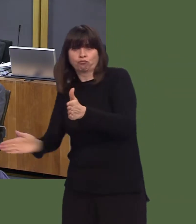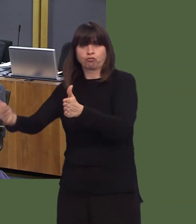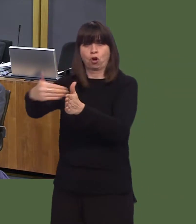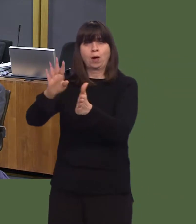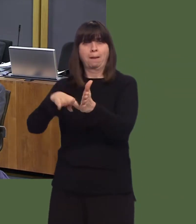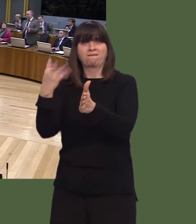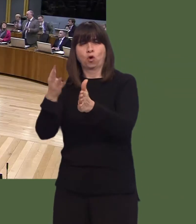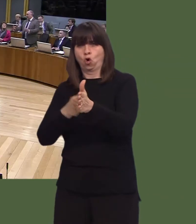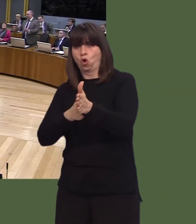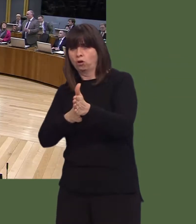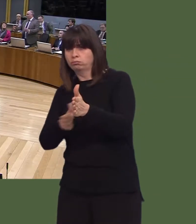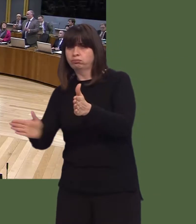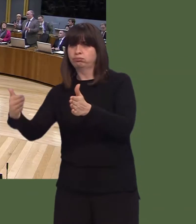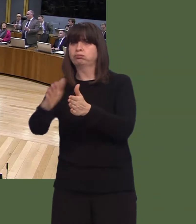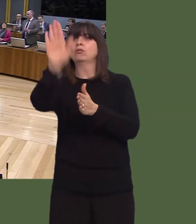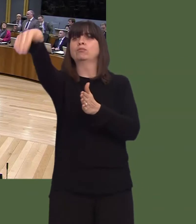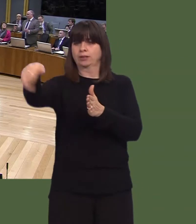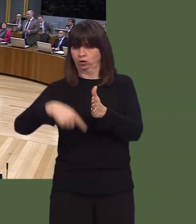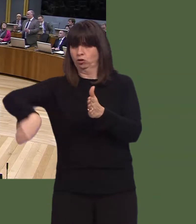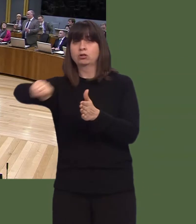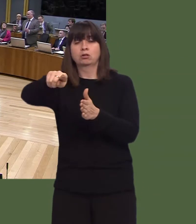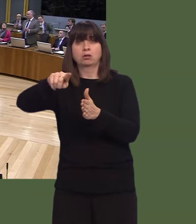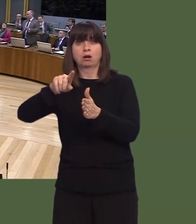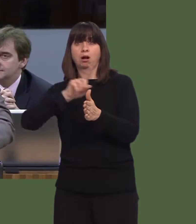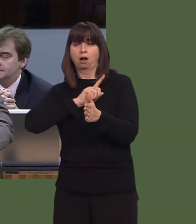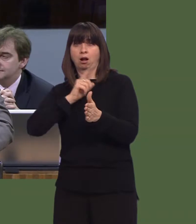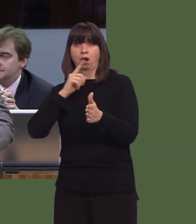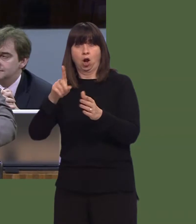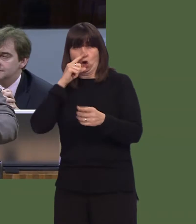But the point he was making was that routes are being lost because of the cost of the